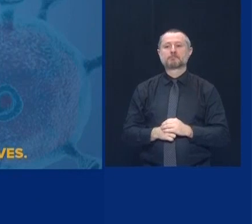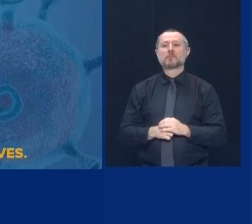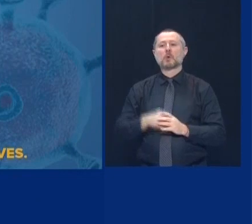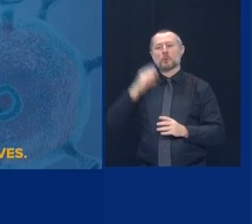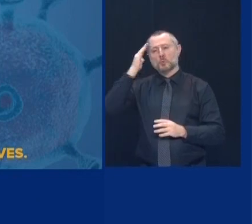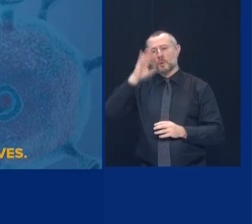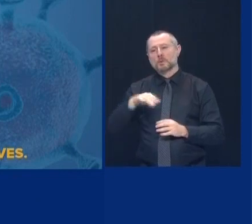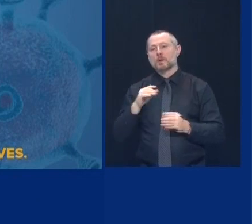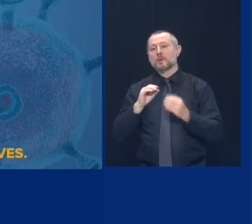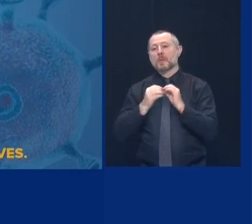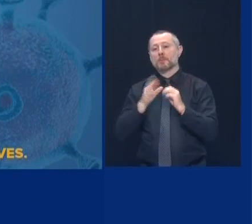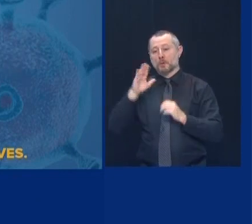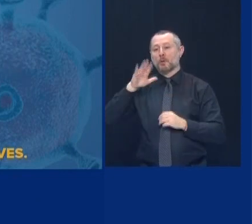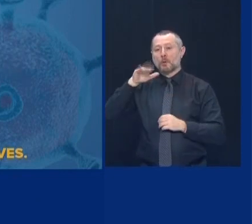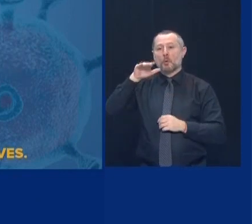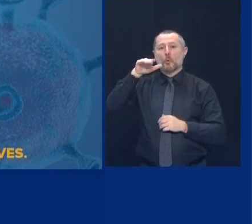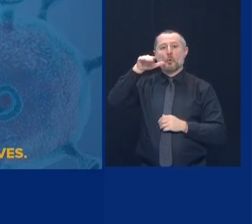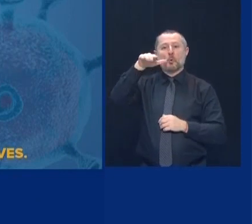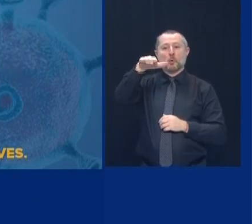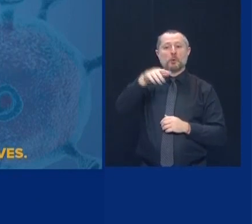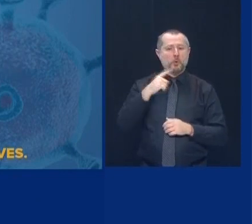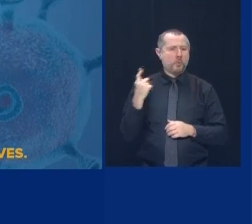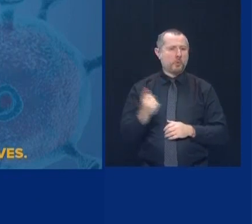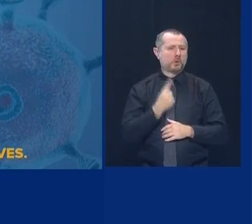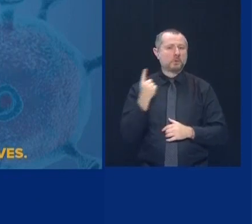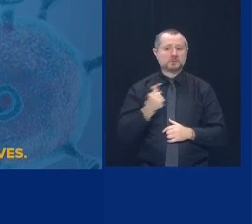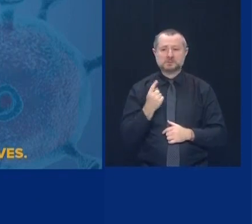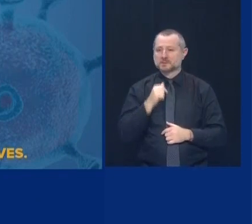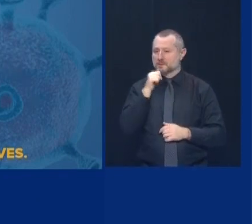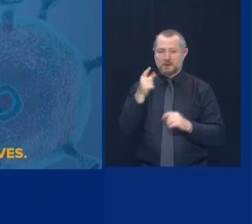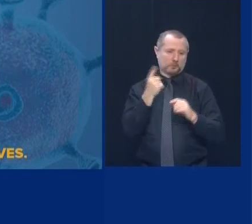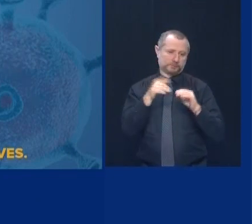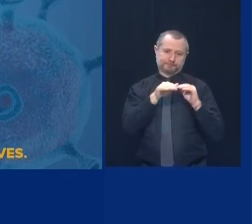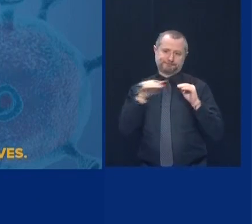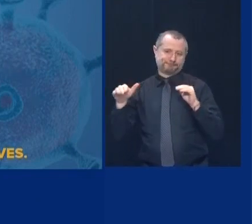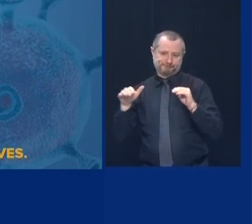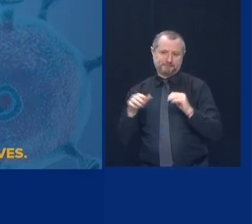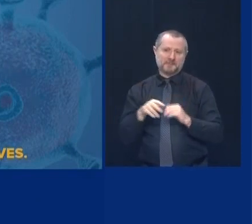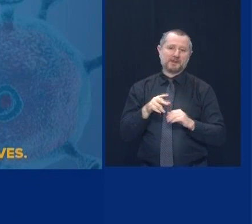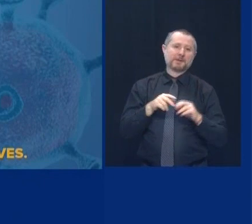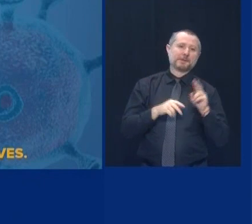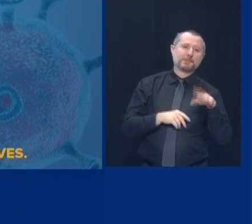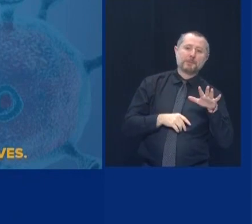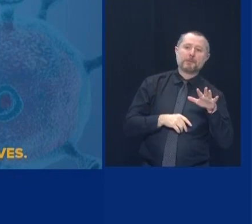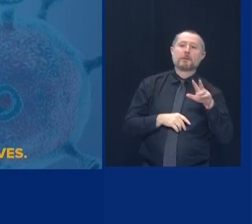3% THE WAY THE STATE DETERMINESe1 SEVEN DAYS BECAUSE DAY-TO-DAY